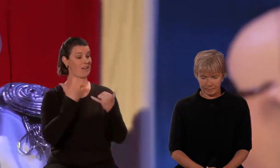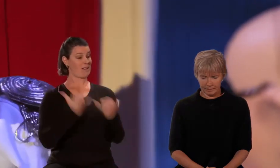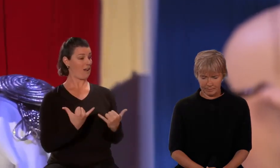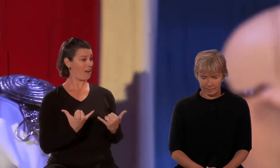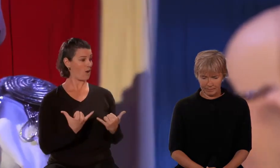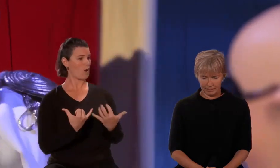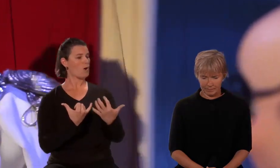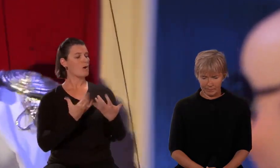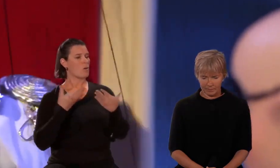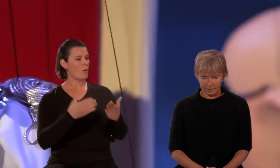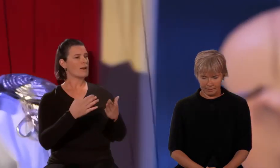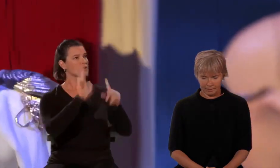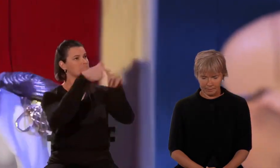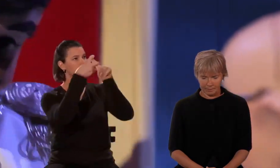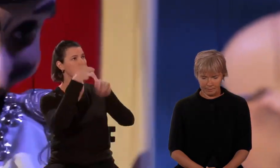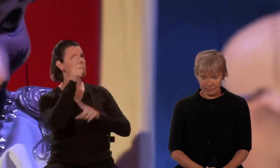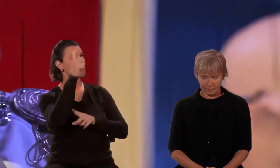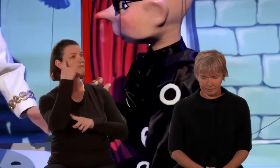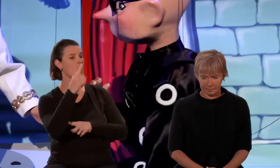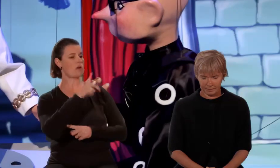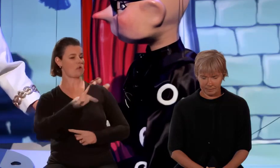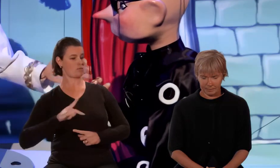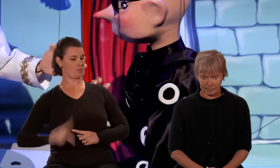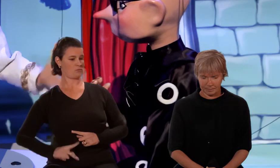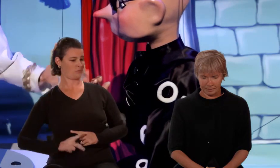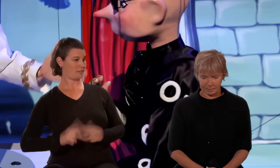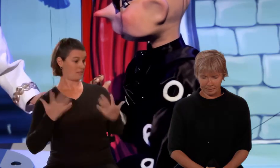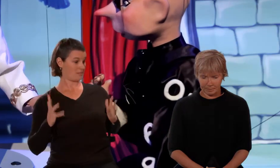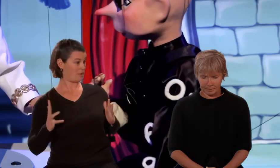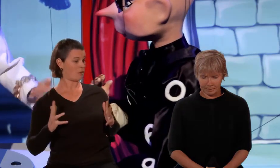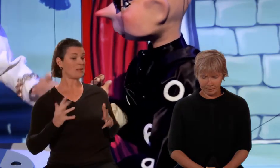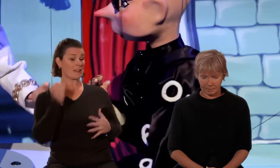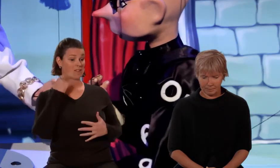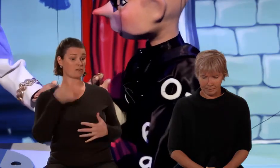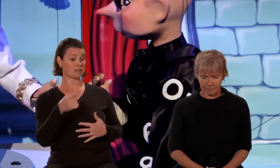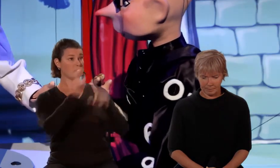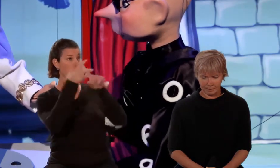how to get the moon for the Princess Lenore. When she gets the moon, she will be well again.